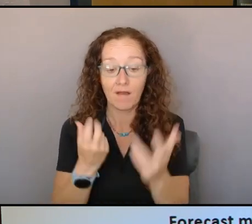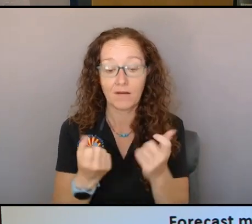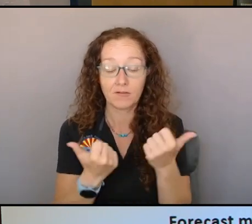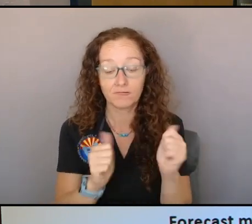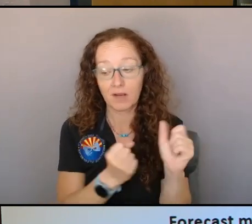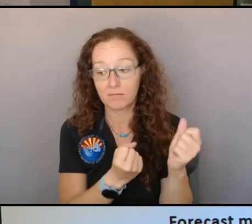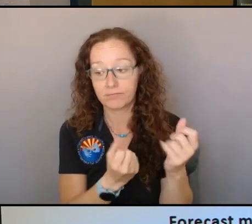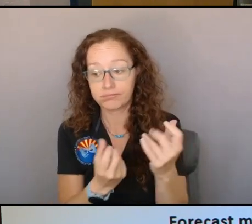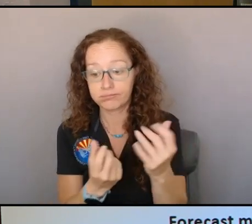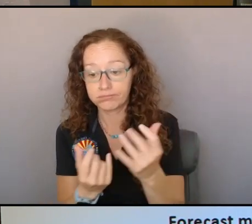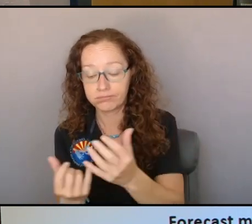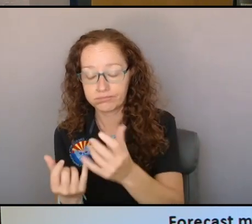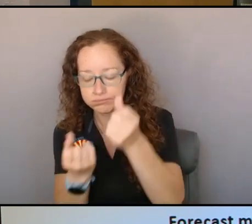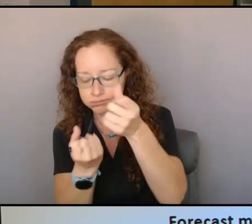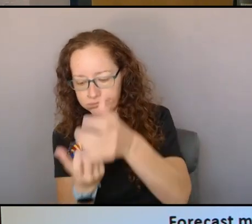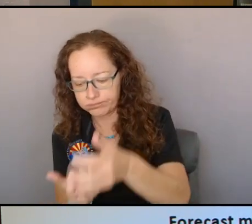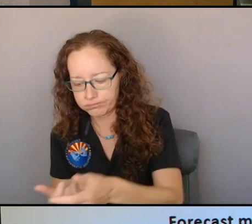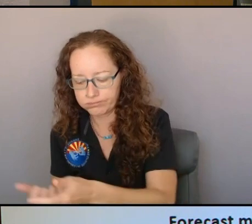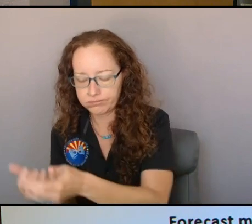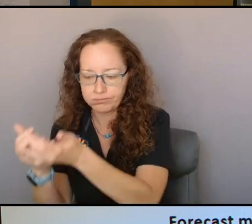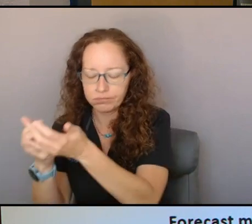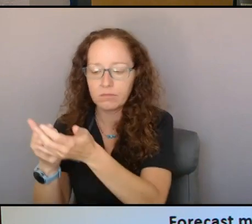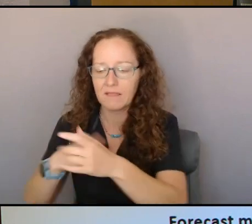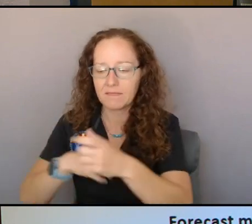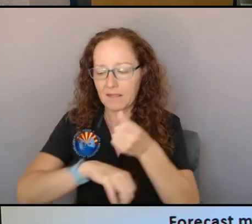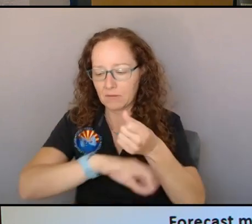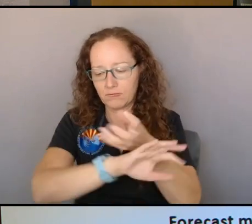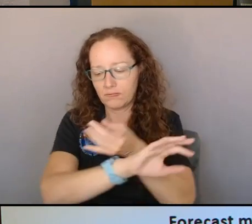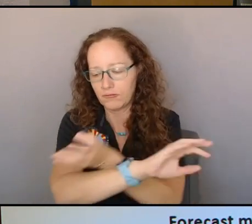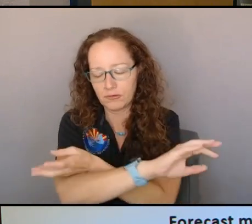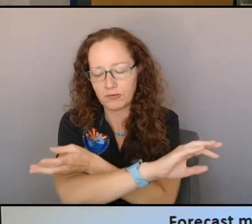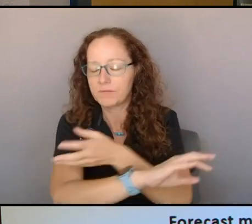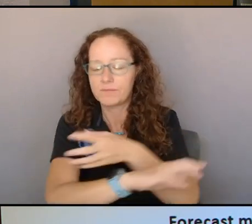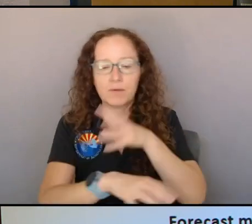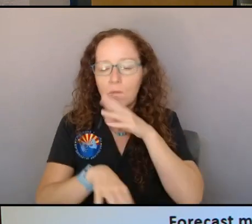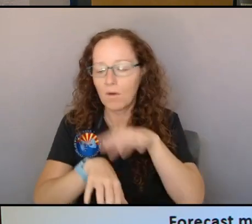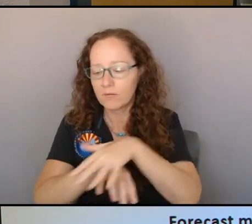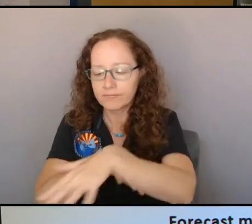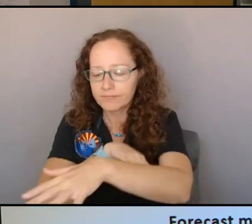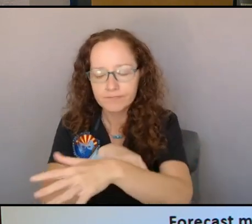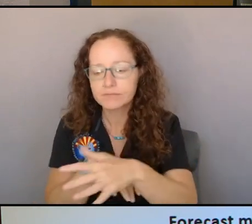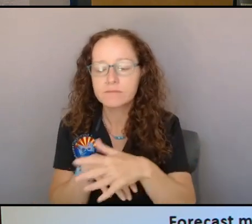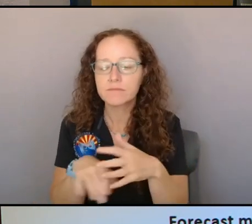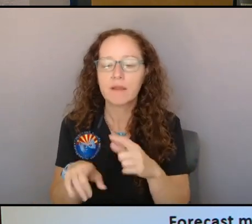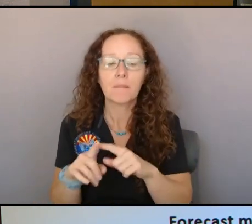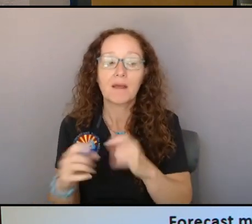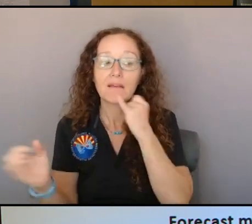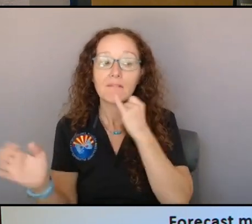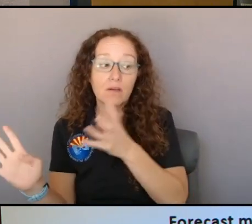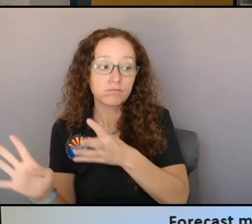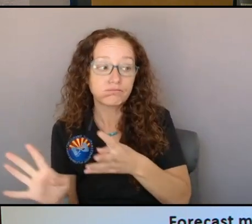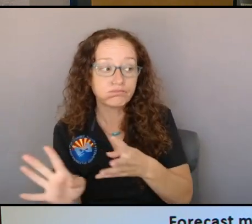want to keep that that fire pushing back into itself where all the black is already to the east. So, we're actually happy